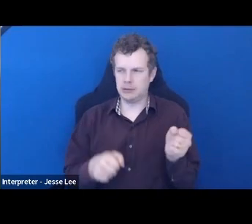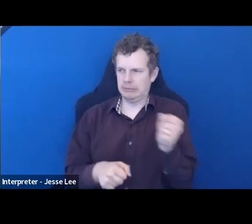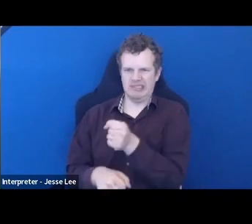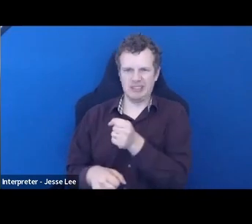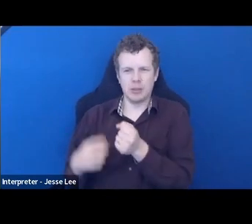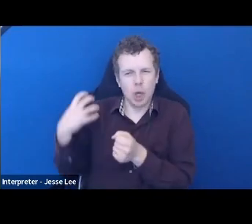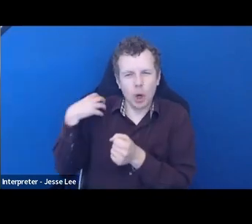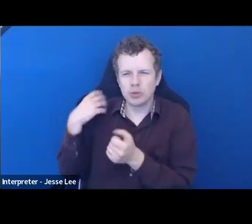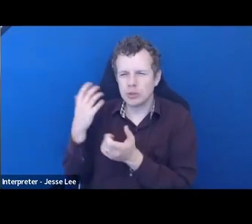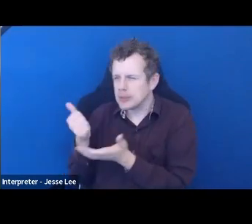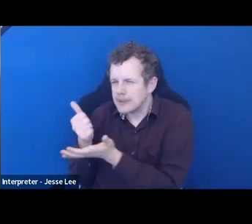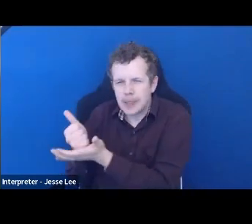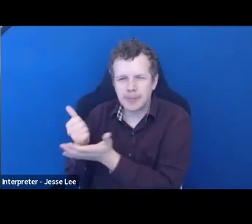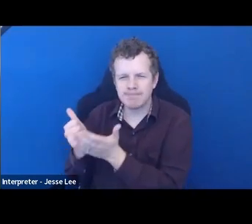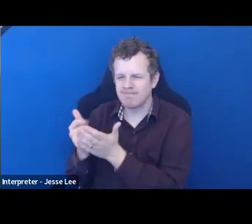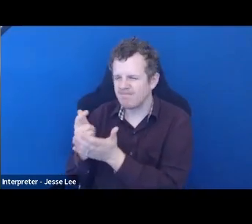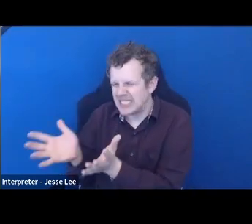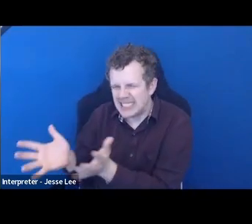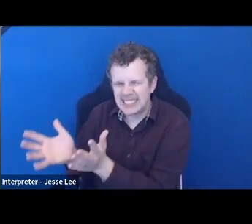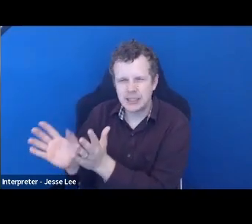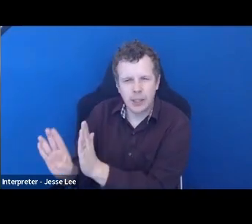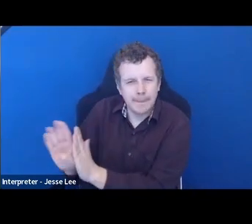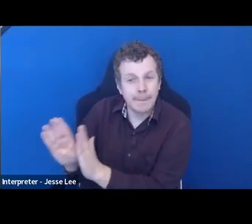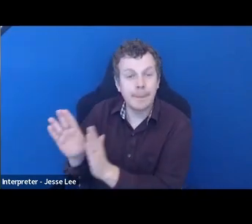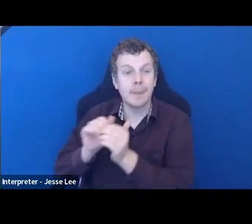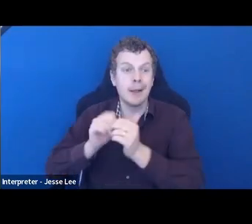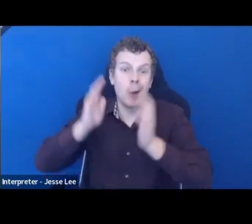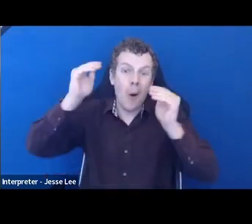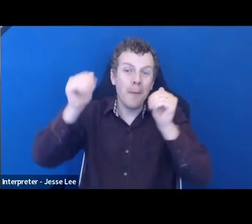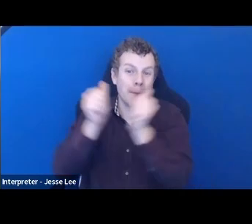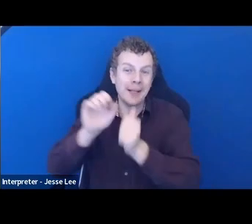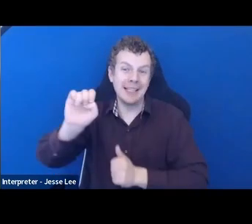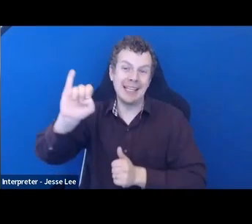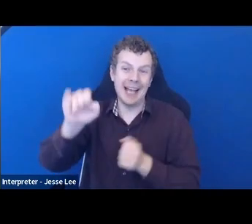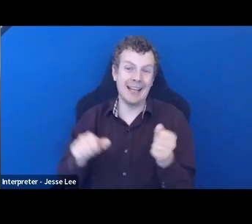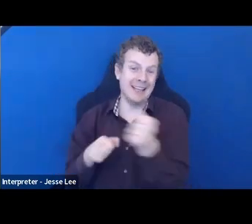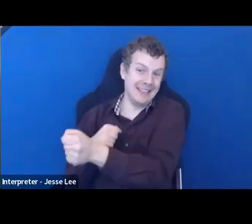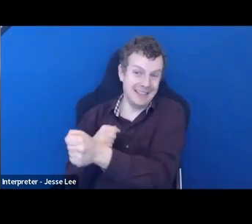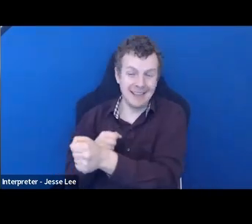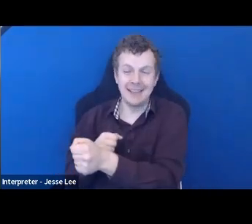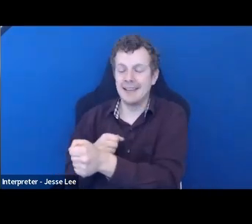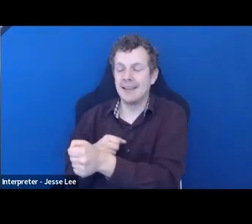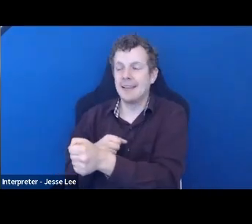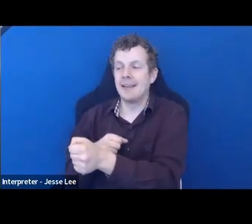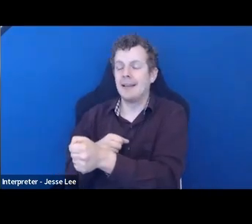that development hopefully through intervention, right? Is - or early intervention. Is really key.